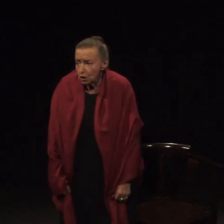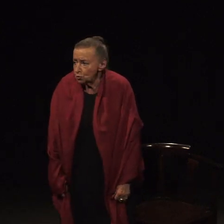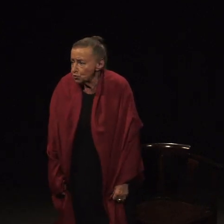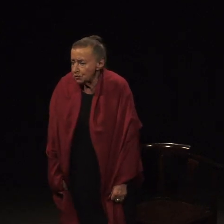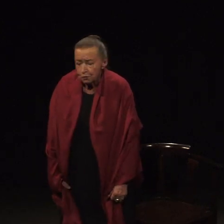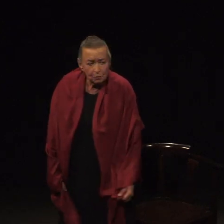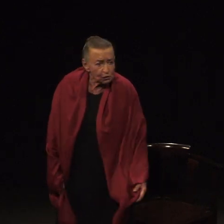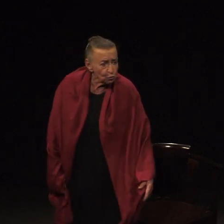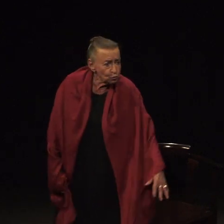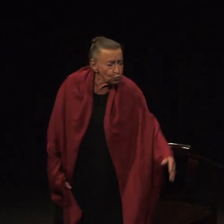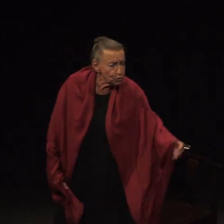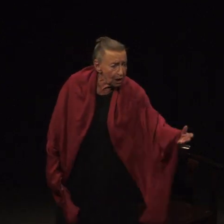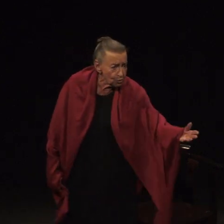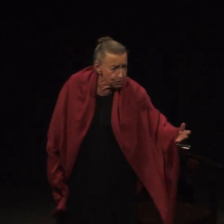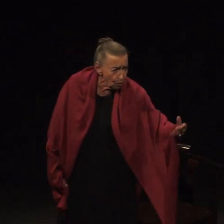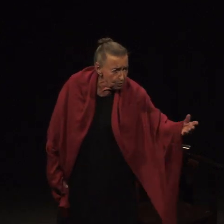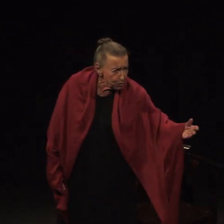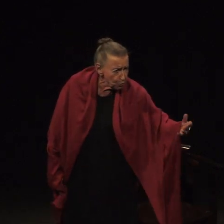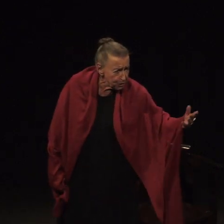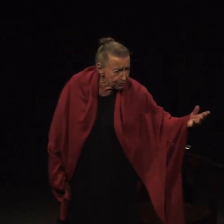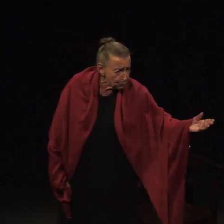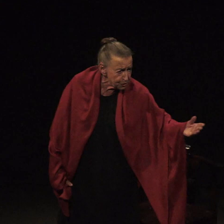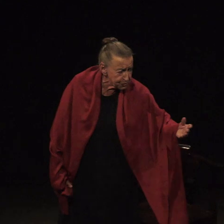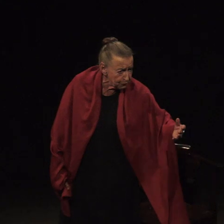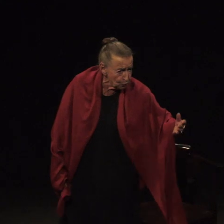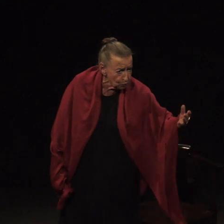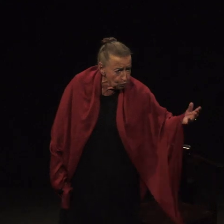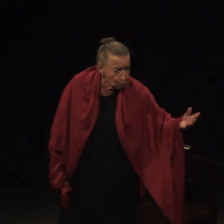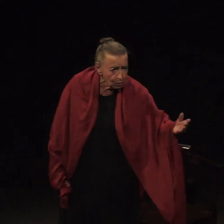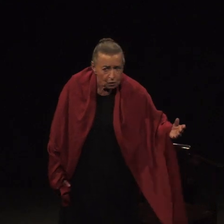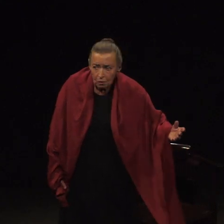Whether the stuff was of poor quality, or had rubbed off,